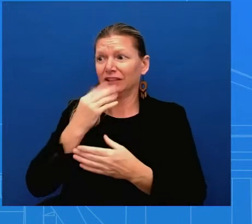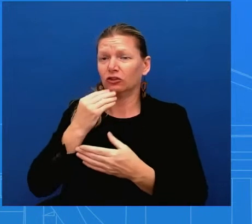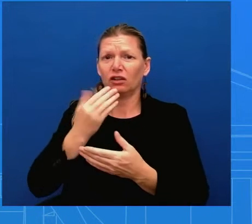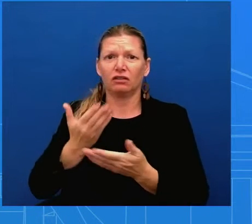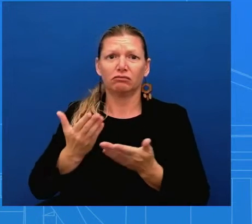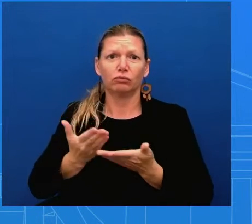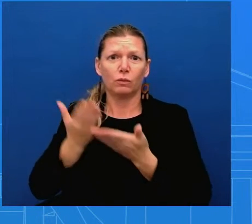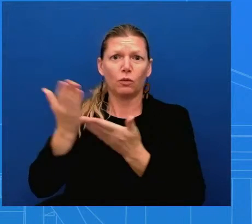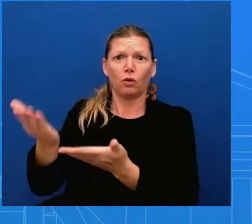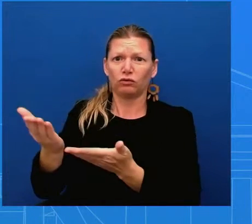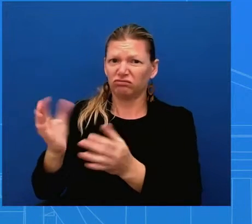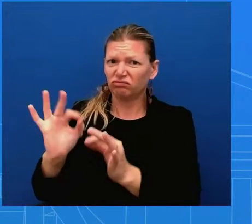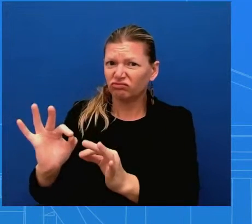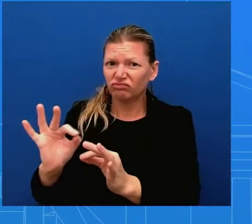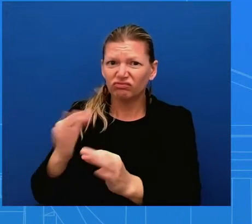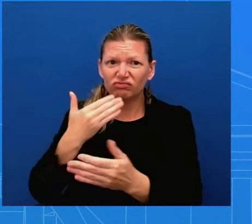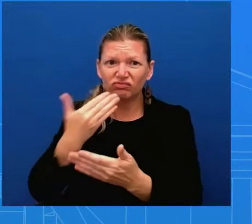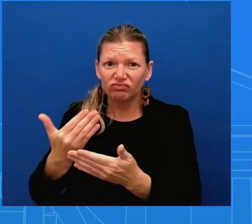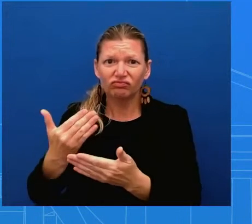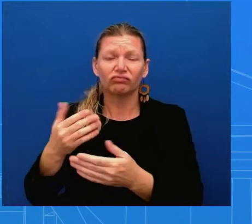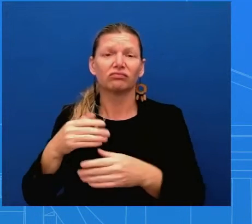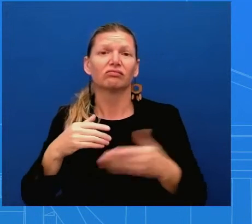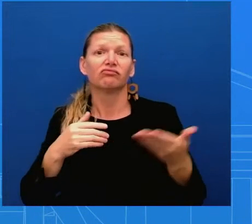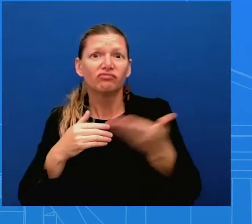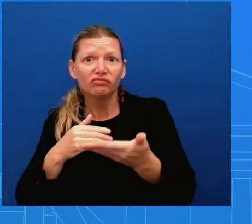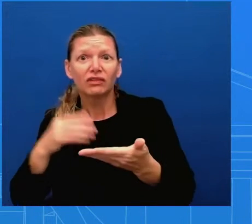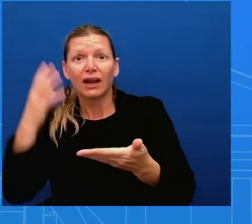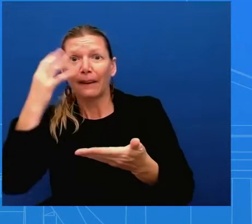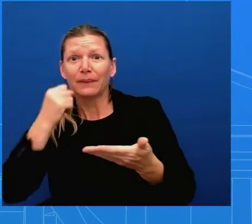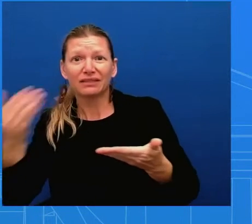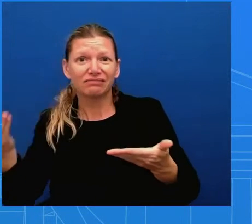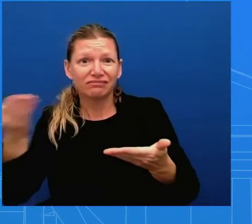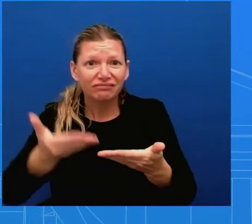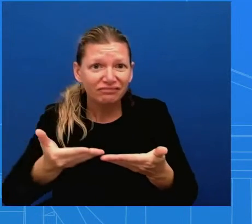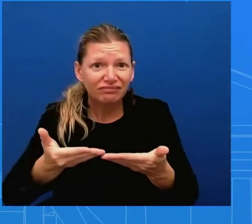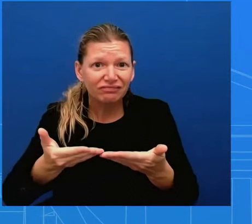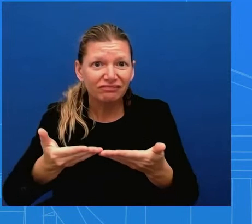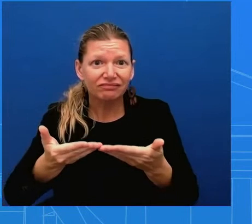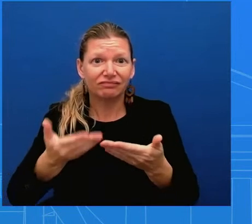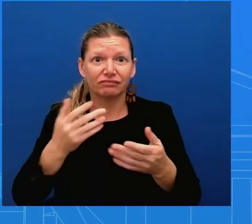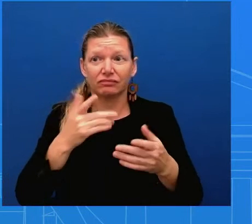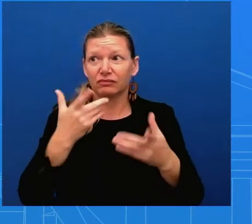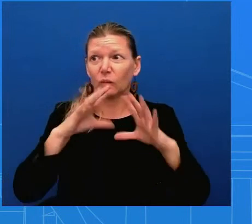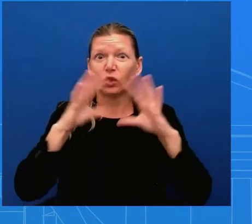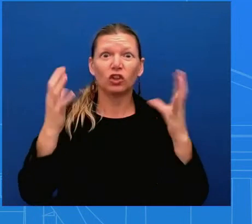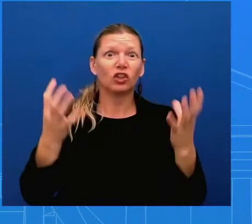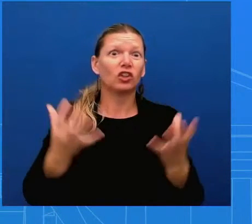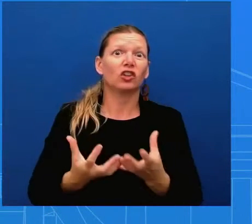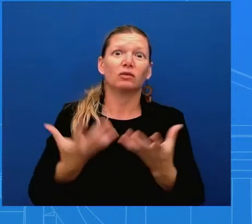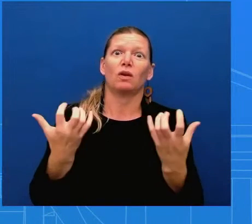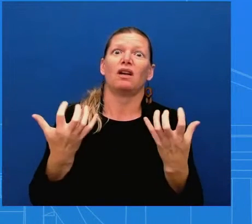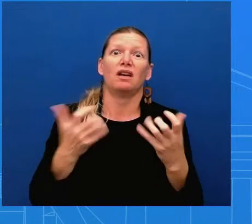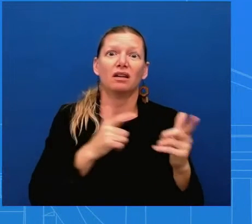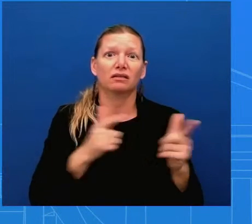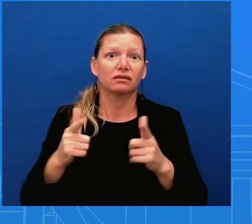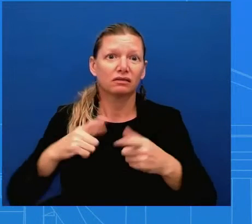"Come to the table and work until we get a deal." I can't predict when and if that will happen. I can tell you that we remain committed